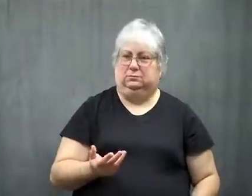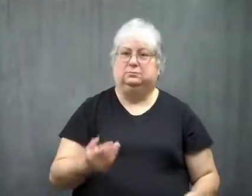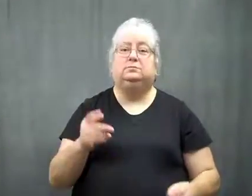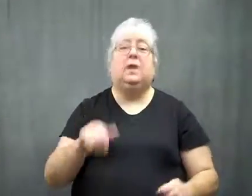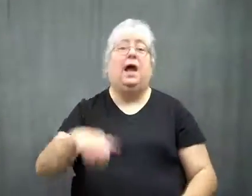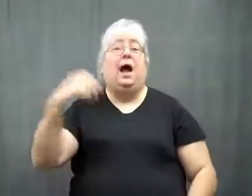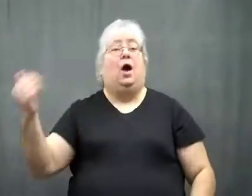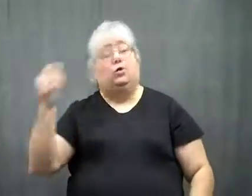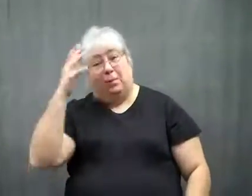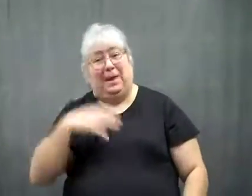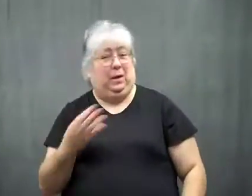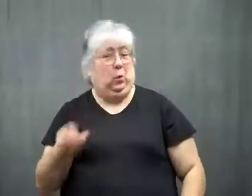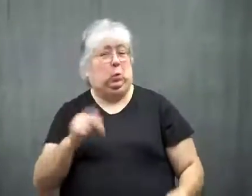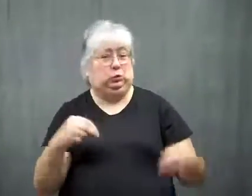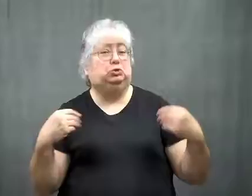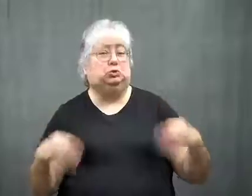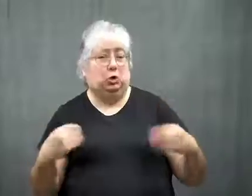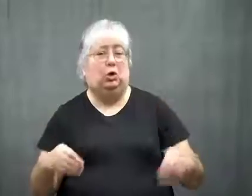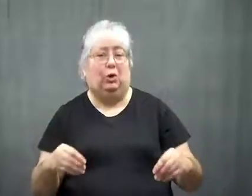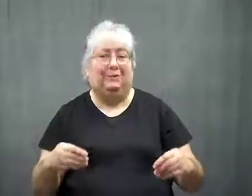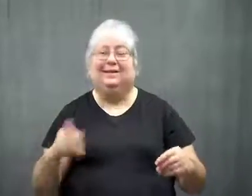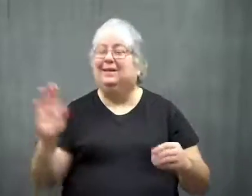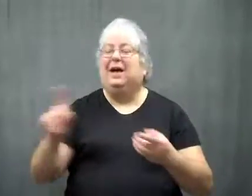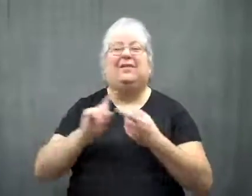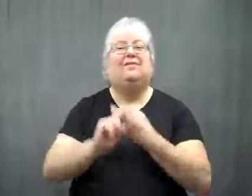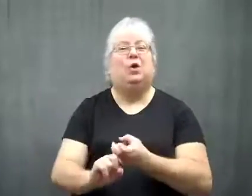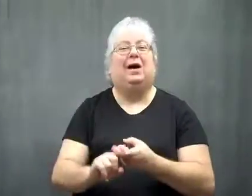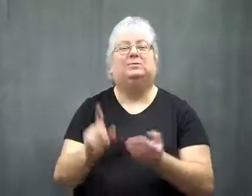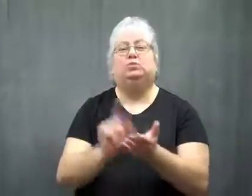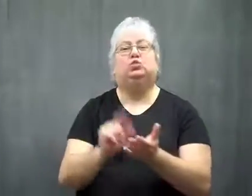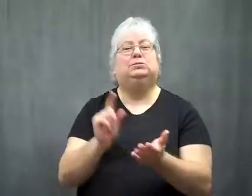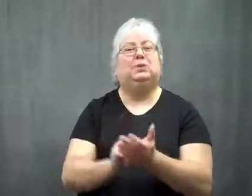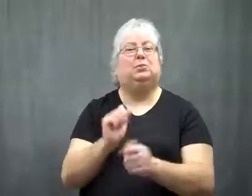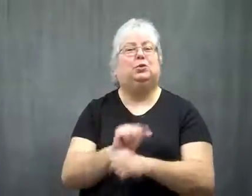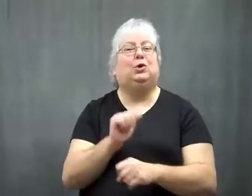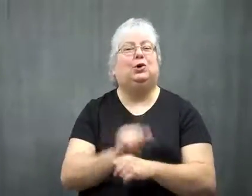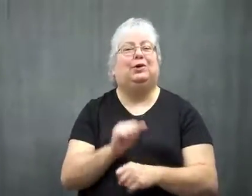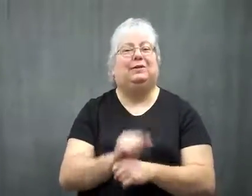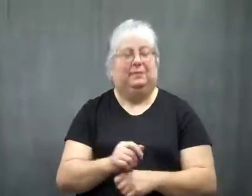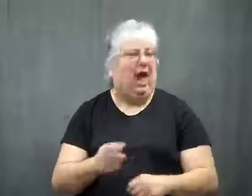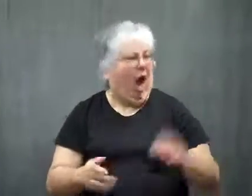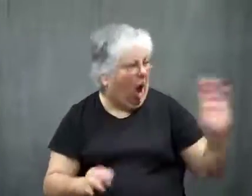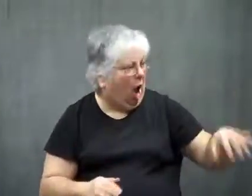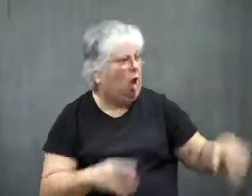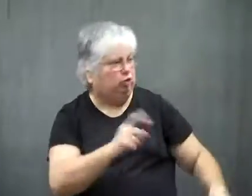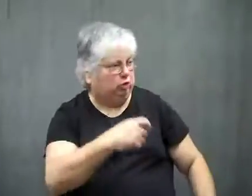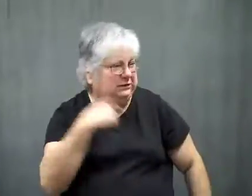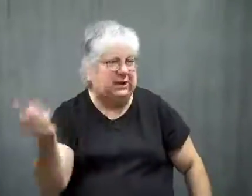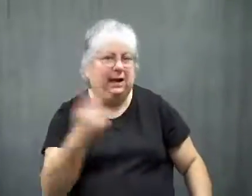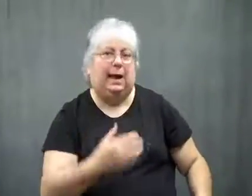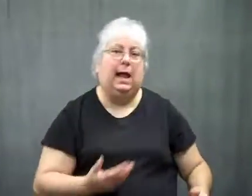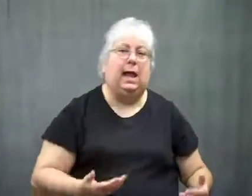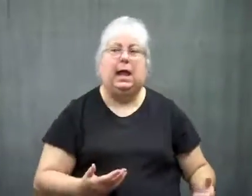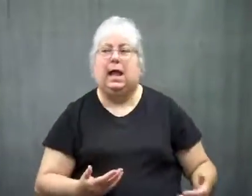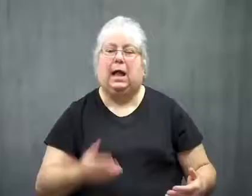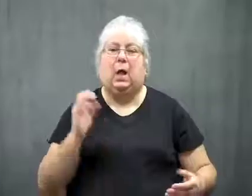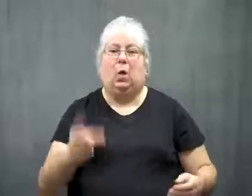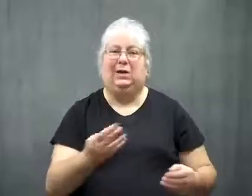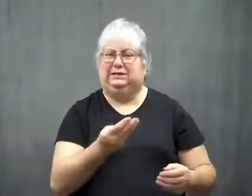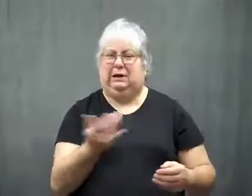Another man was a store owner, and his friend was a news reporter.